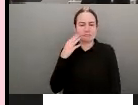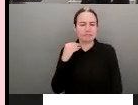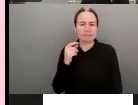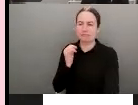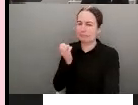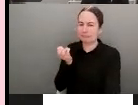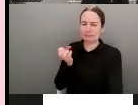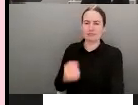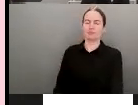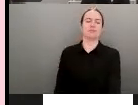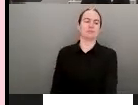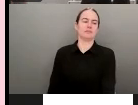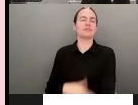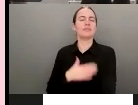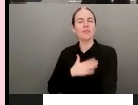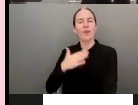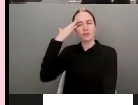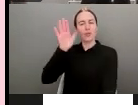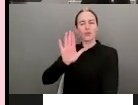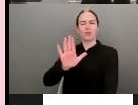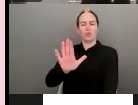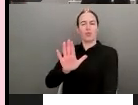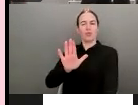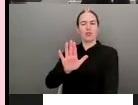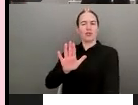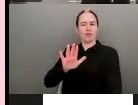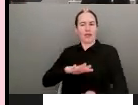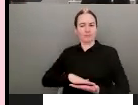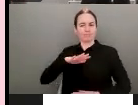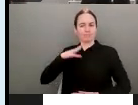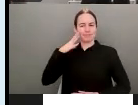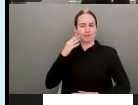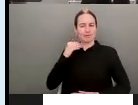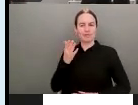What is your experience with testing with Switch Access?